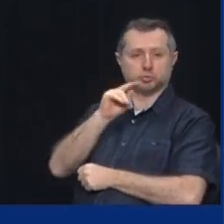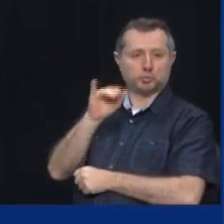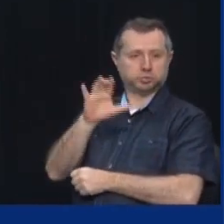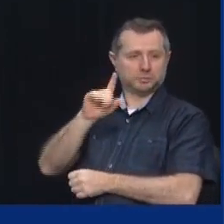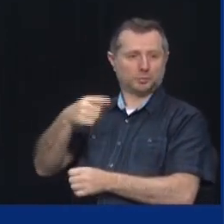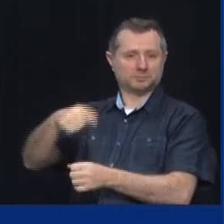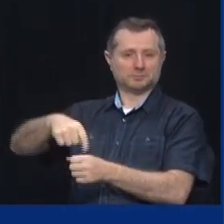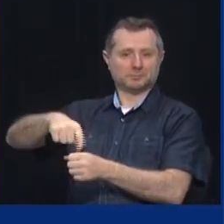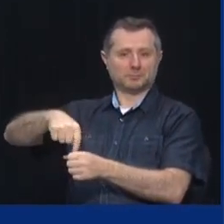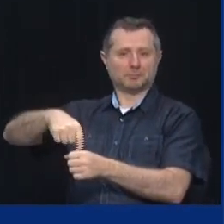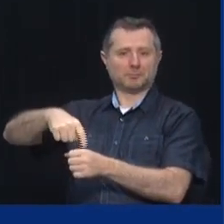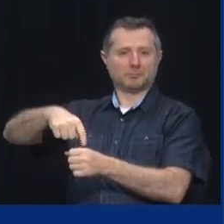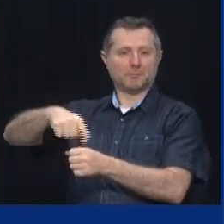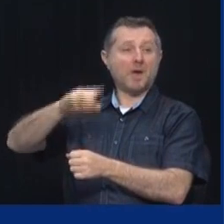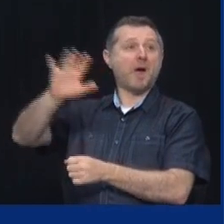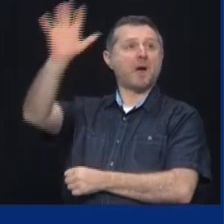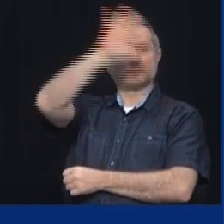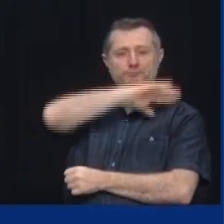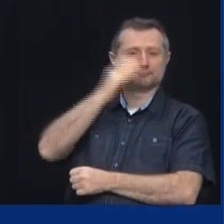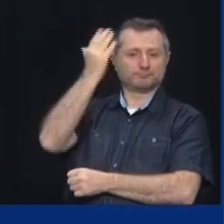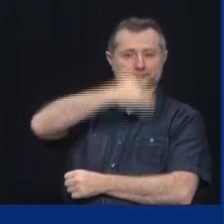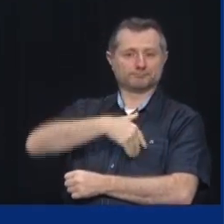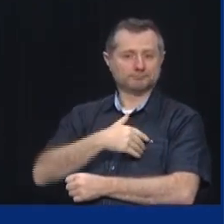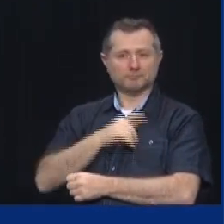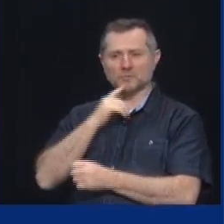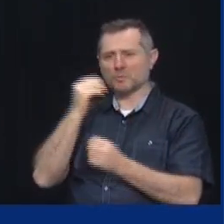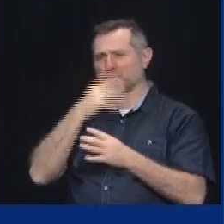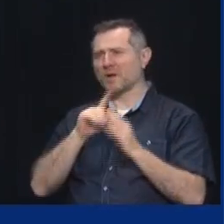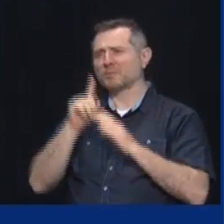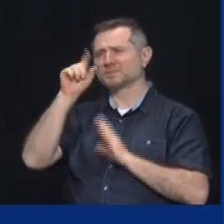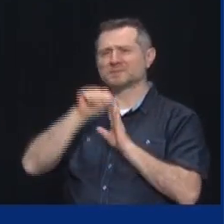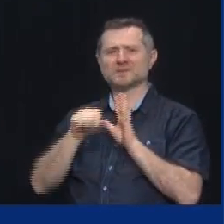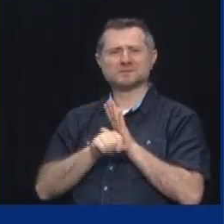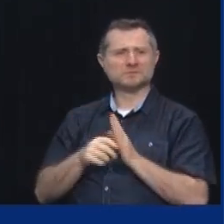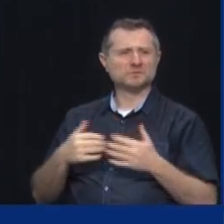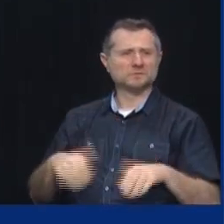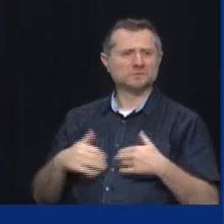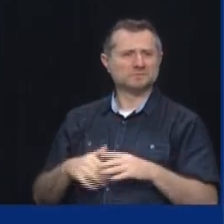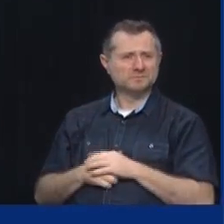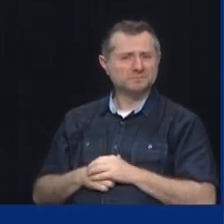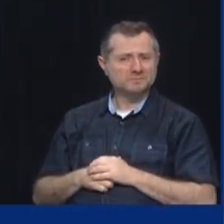HIDDEN TREASURE. YOU SAY NEW YORK, PEOPLE THINK NEW YORK CITY.